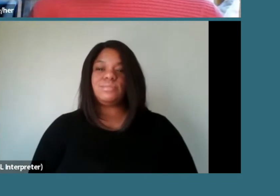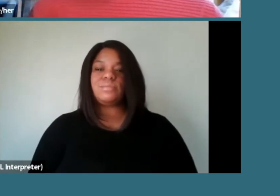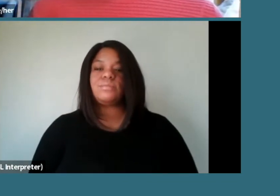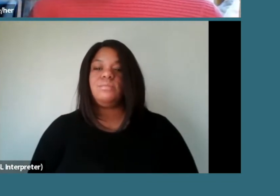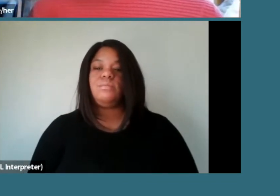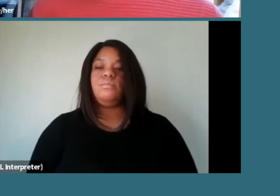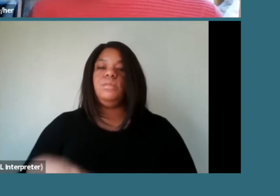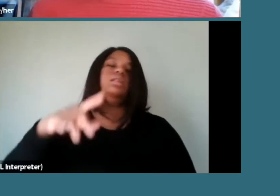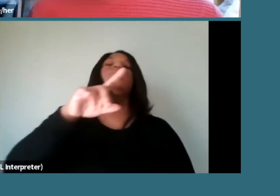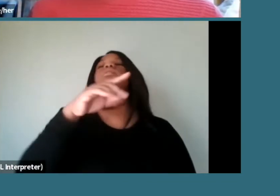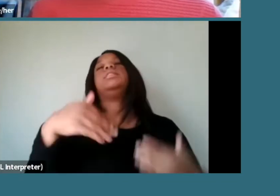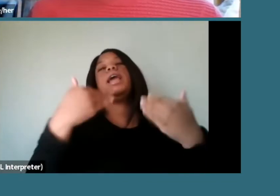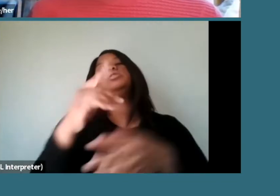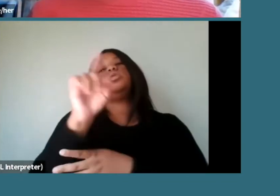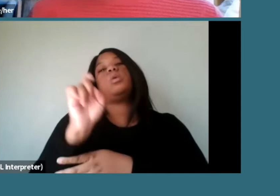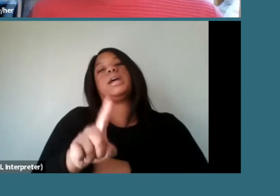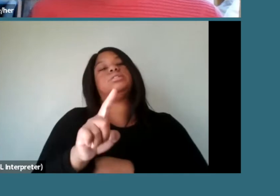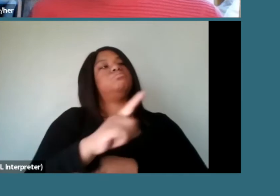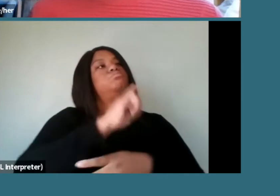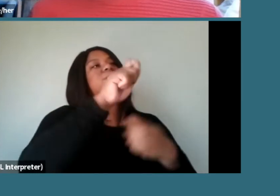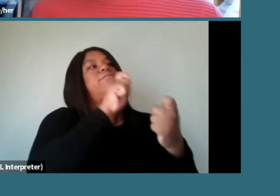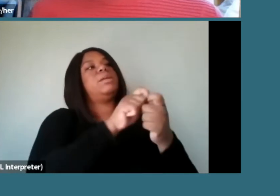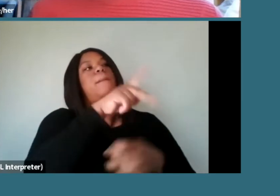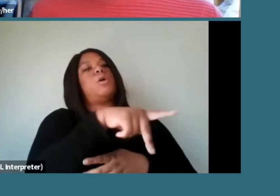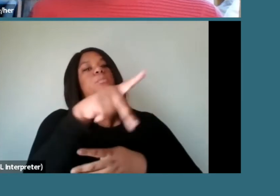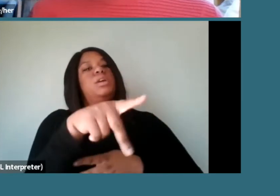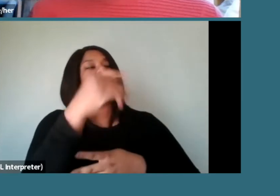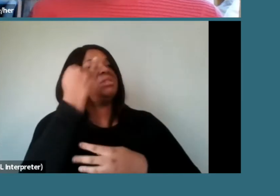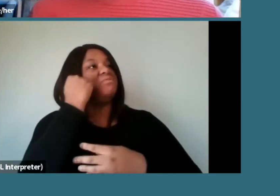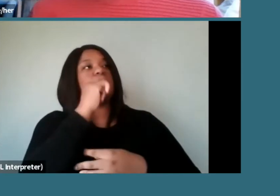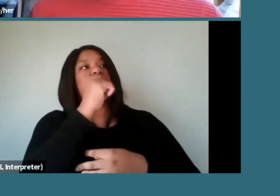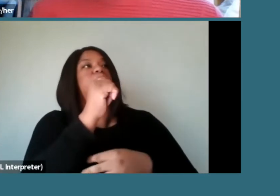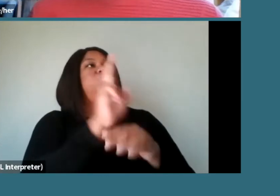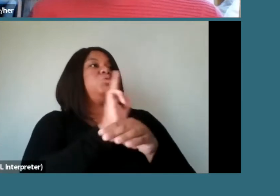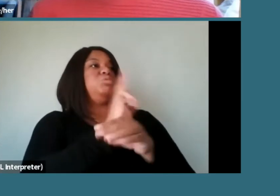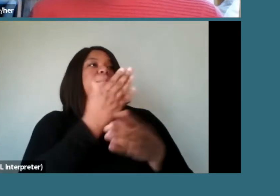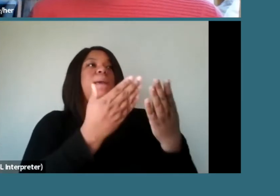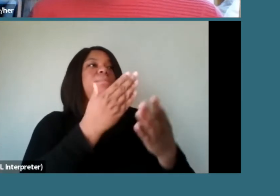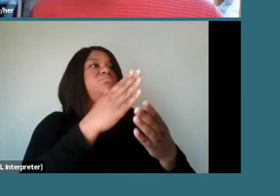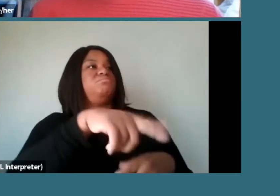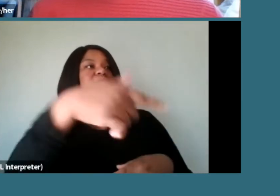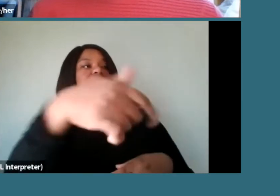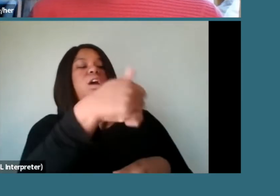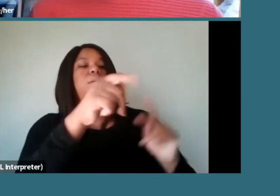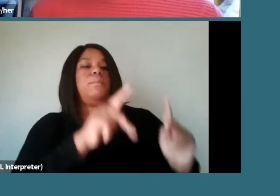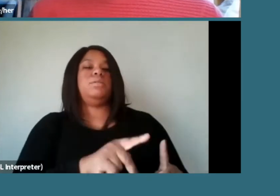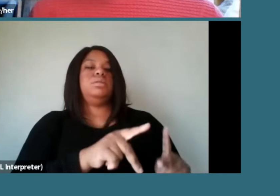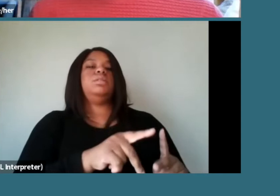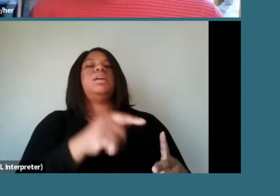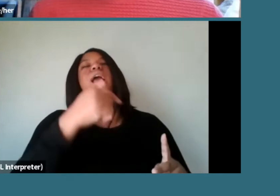So if this is not something that you use, maybe you can field it to someone else. I give a lot of PowerPoint presentations